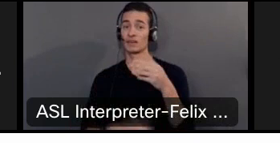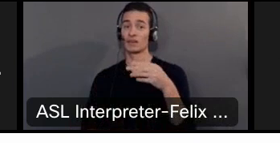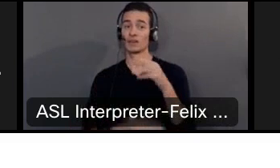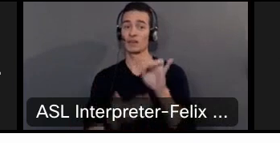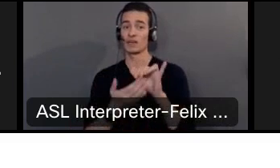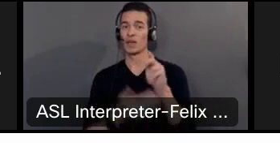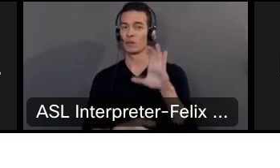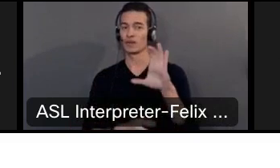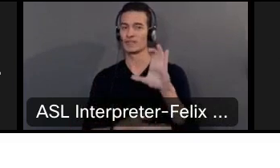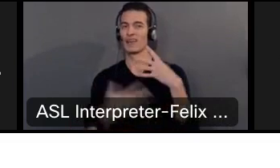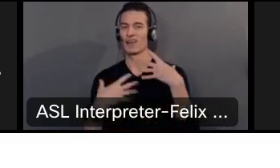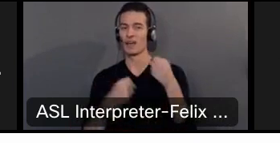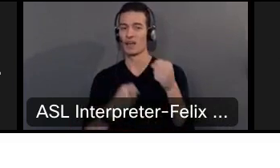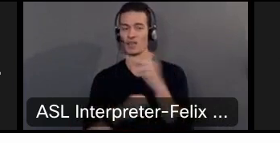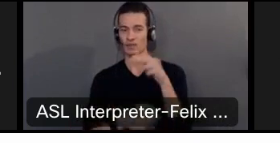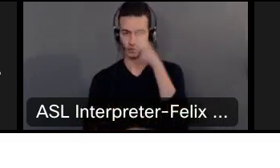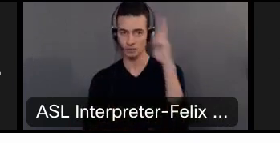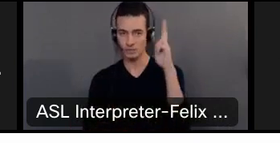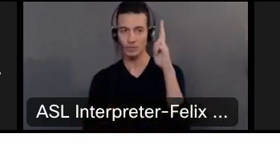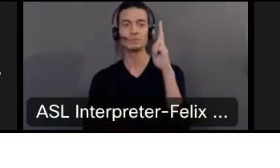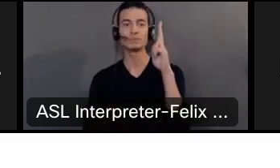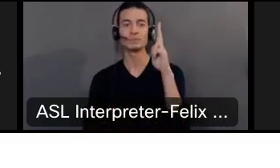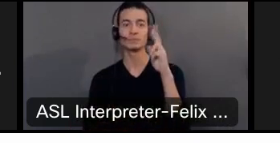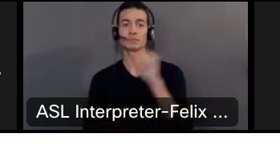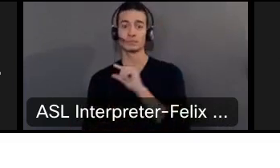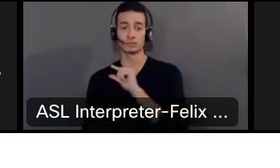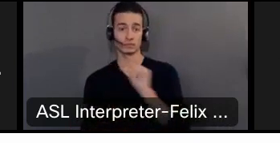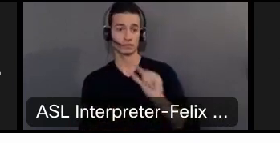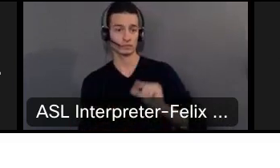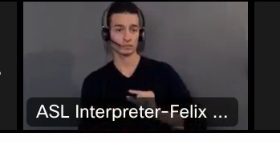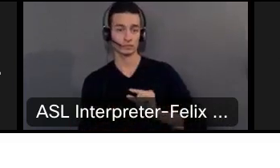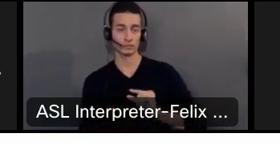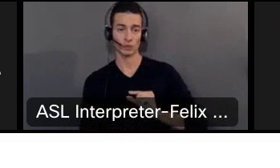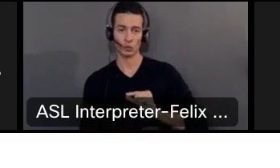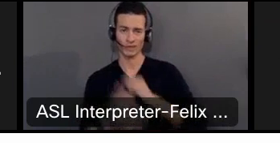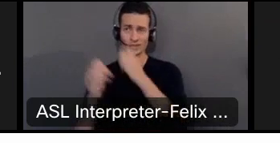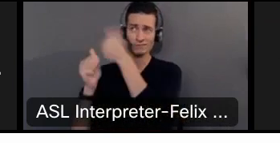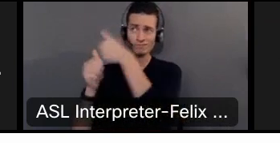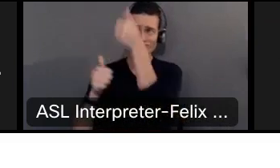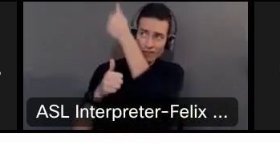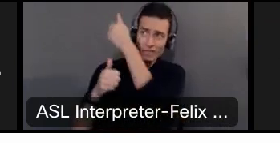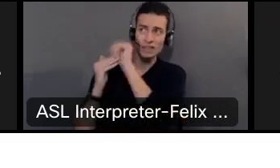And he's clinical and operational leadership for the tireless commitment to serving.